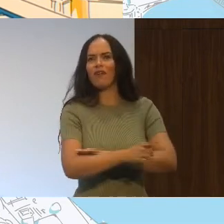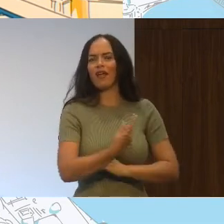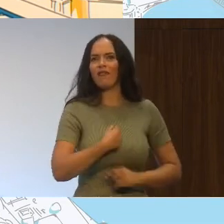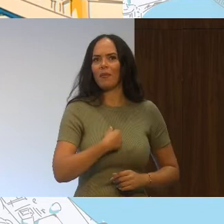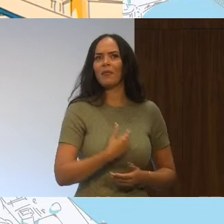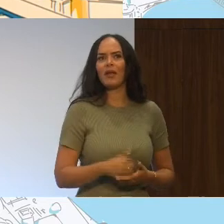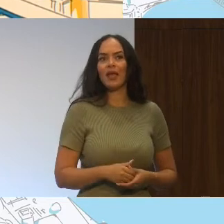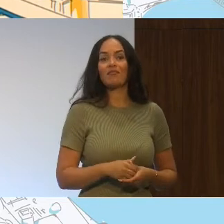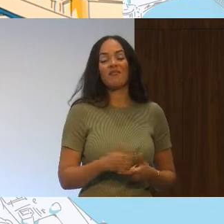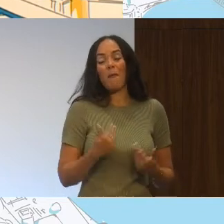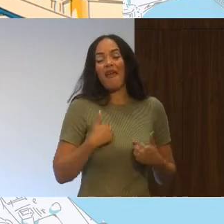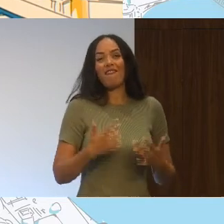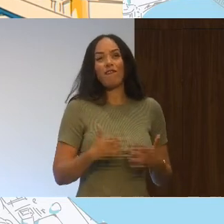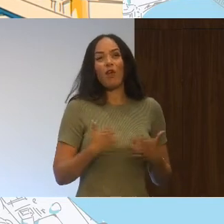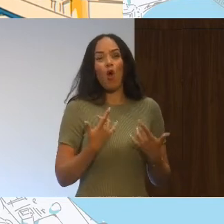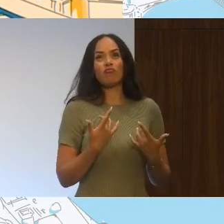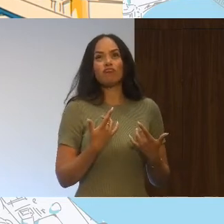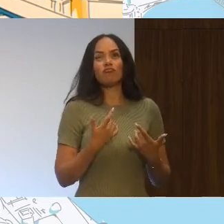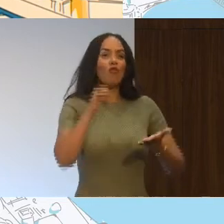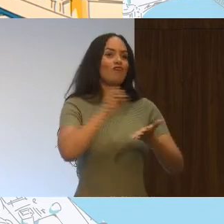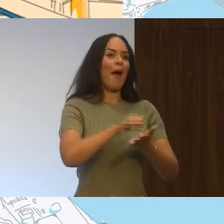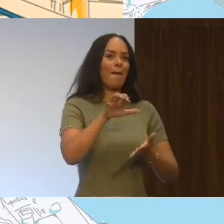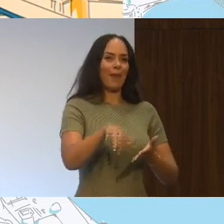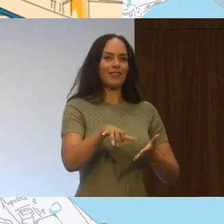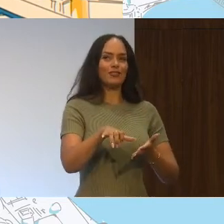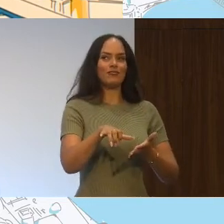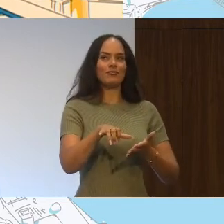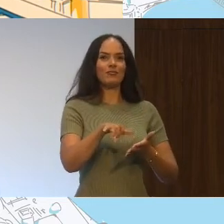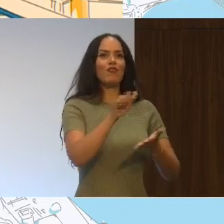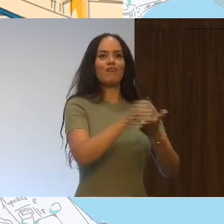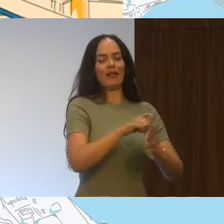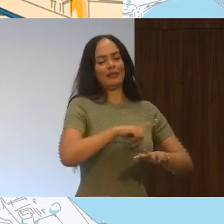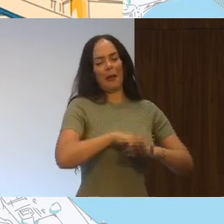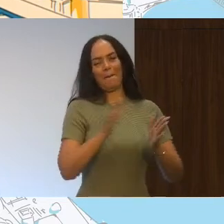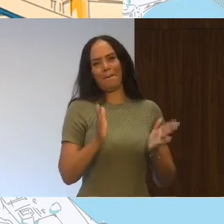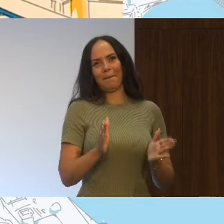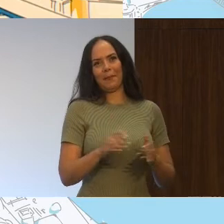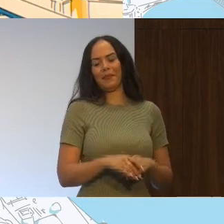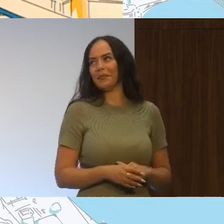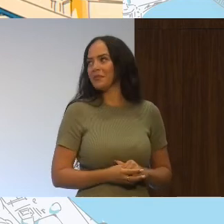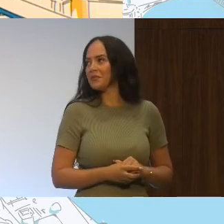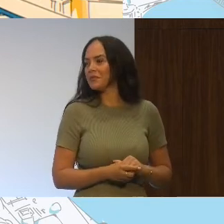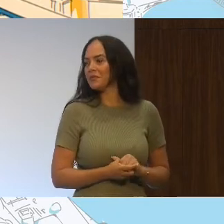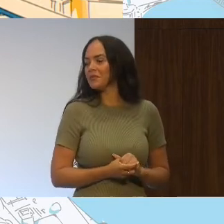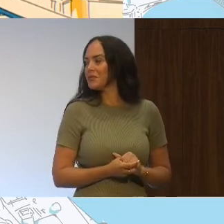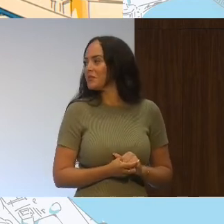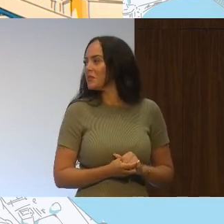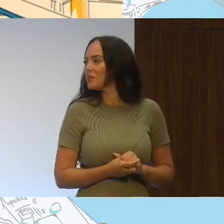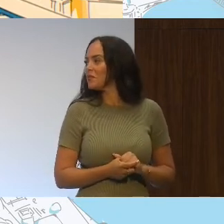in the right place at the right time and moved to a few places on the chessboard. So I've seen things changing quite, quite a lot.